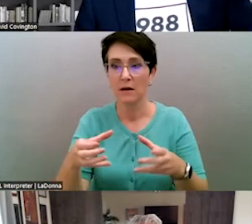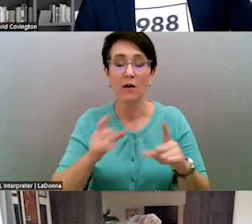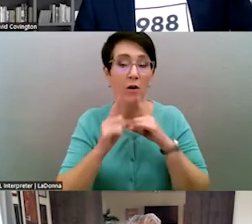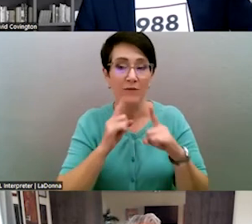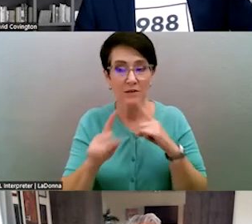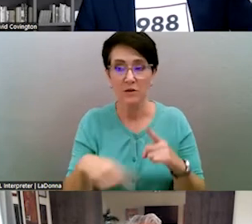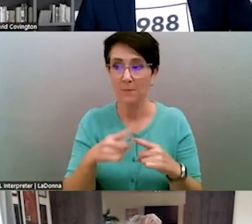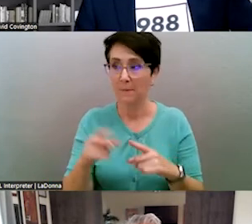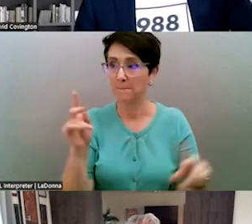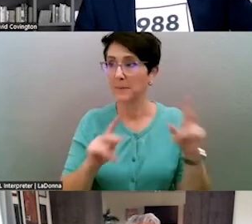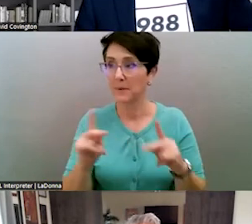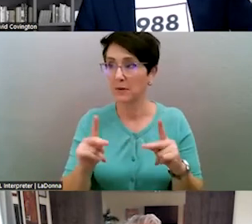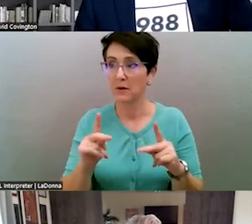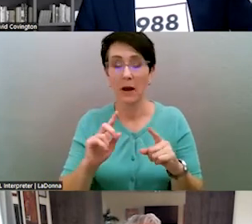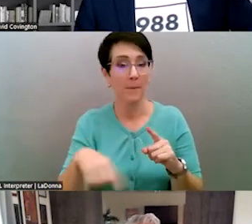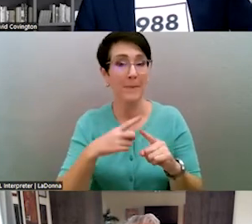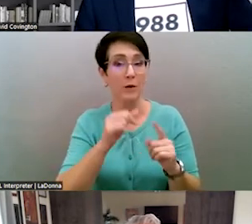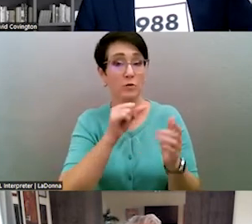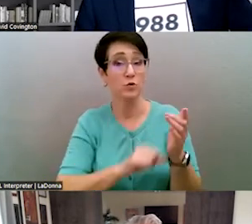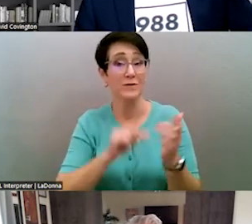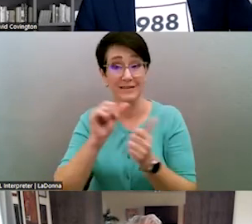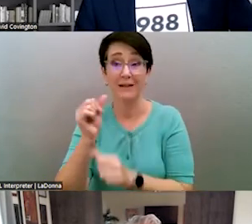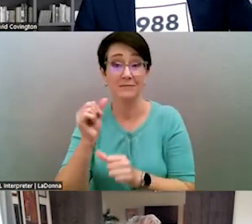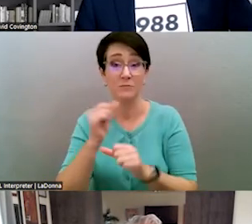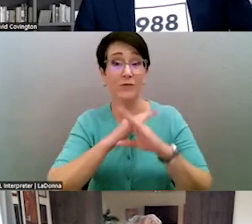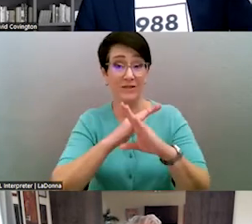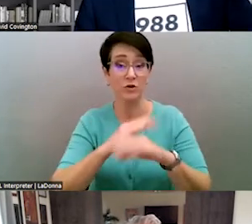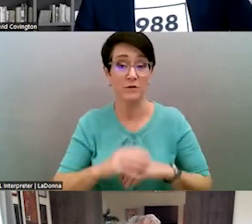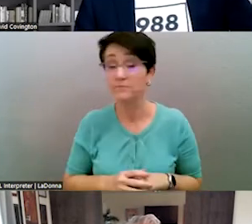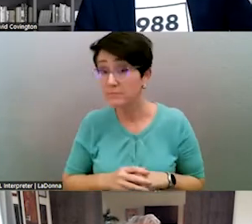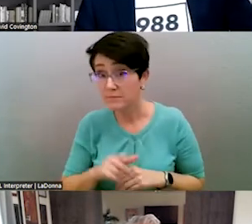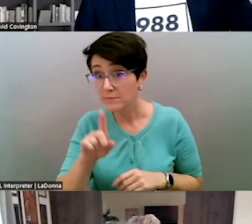PEOPLE AROUND, YOUTH SUICIDE PREVENTION. >> ARE YOU GOING TO HOOK US UP WITH, EMMA,